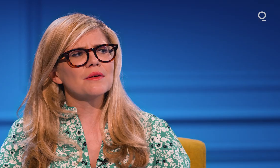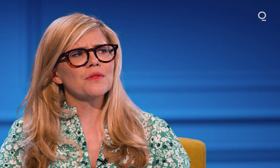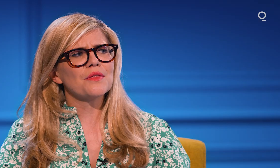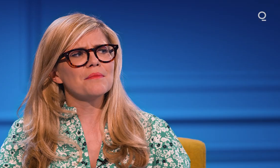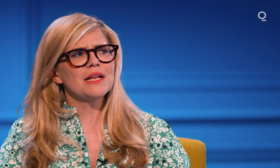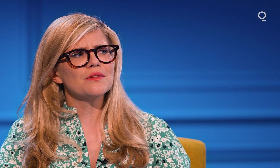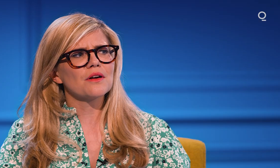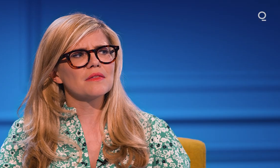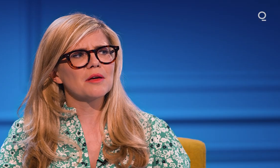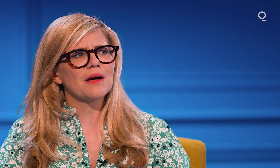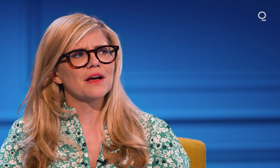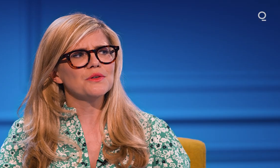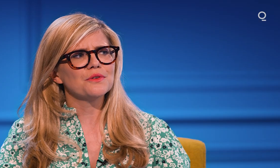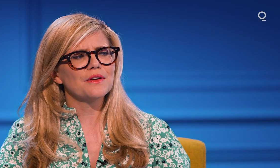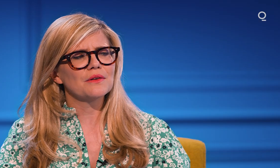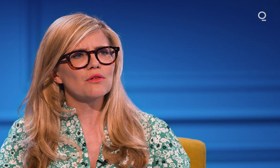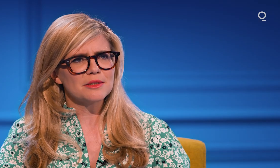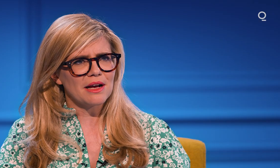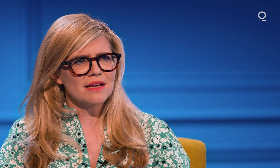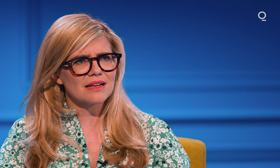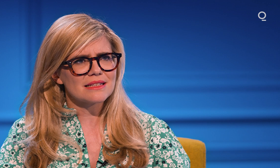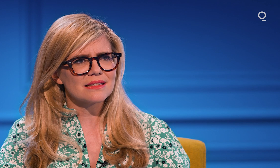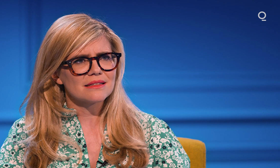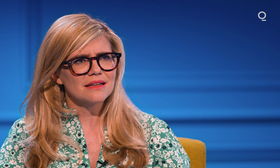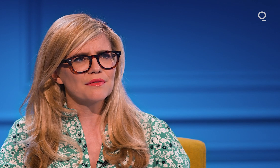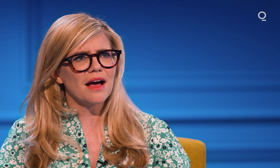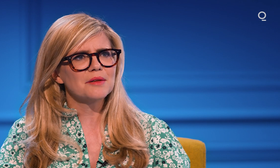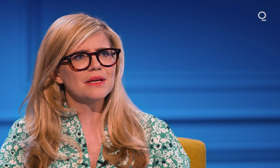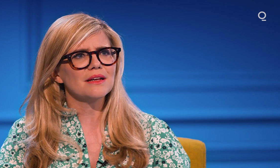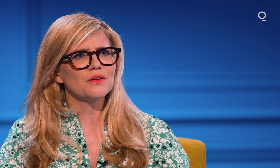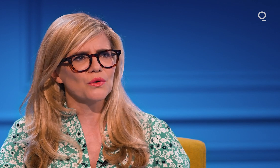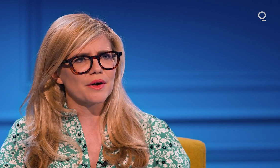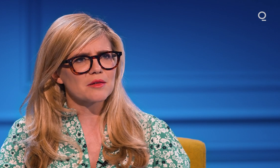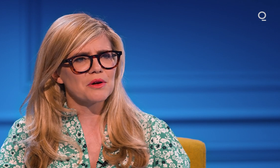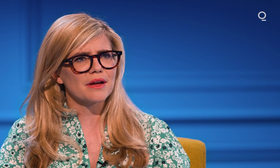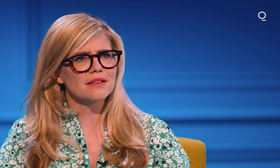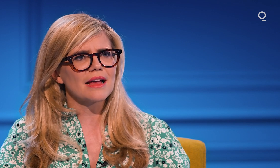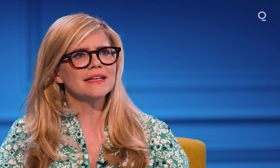I think that the minute you start to think about that you would feel incredibly isolated if that had been your experience.